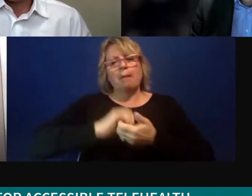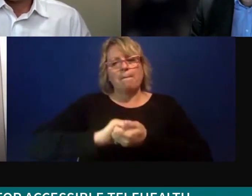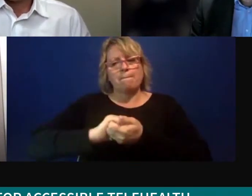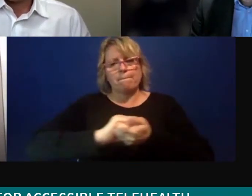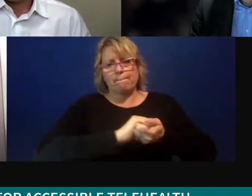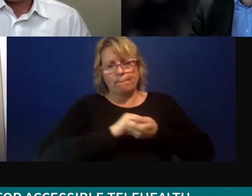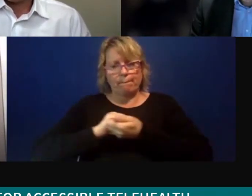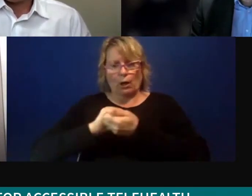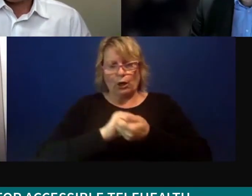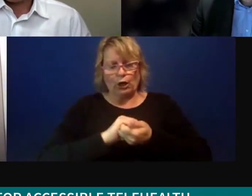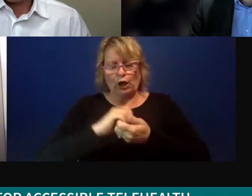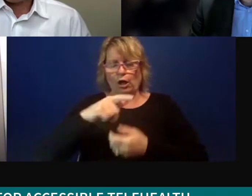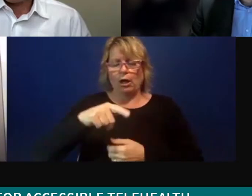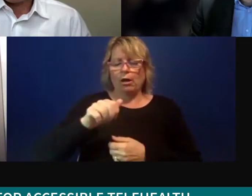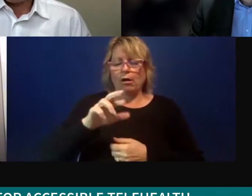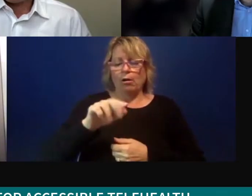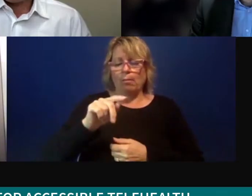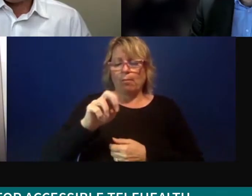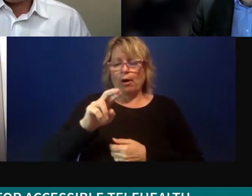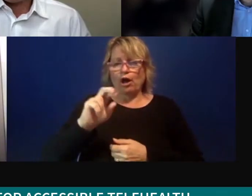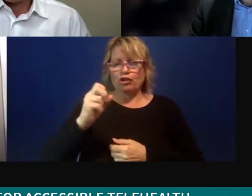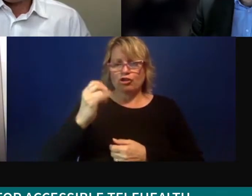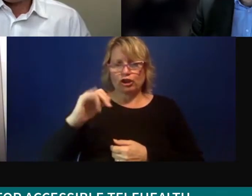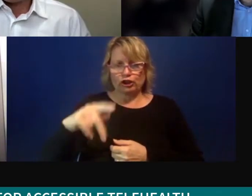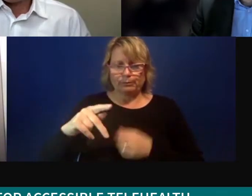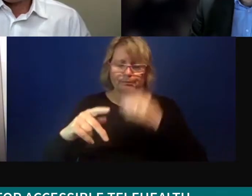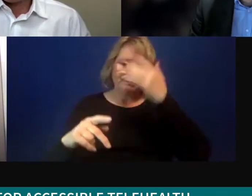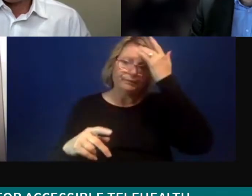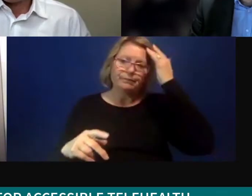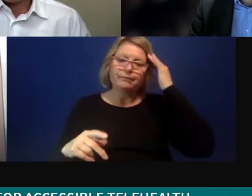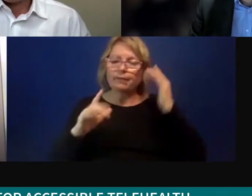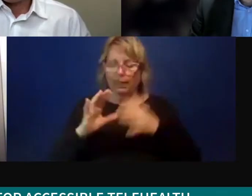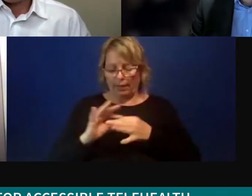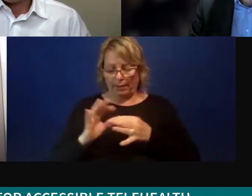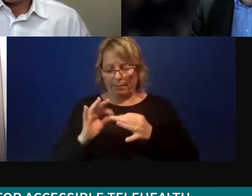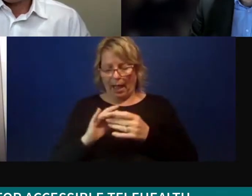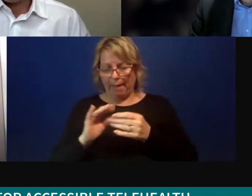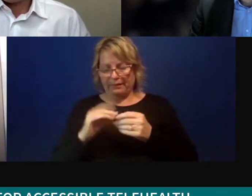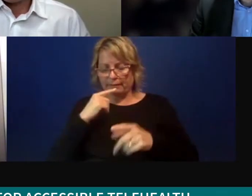The comment that's in the Slido is that there are many people who have needs for supplies,